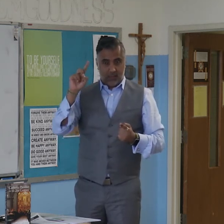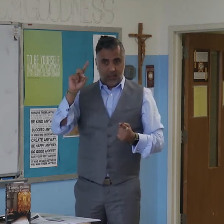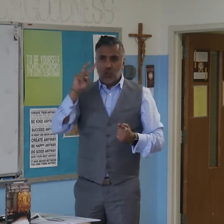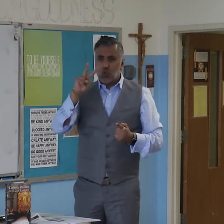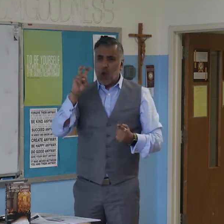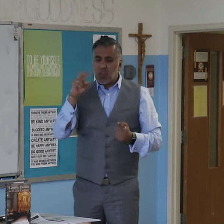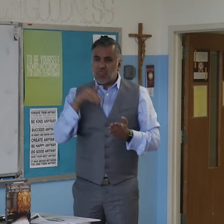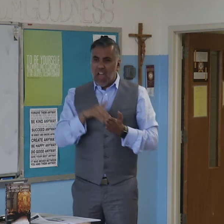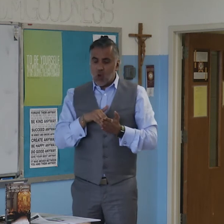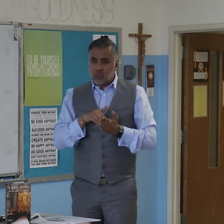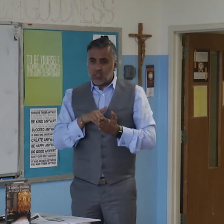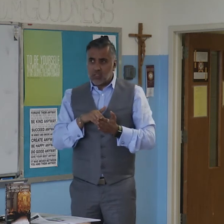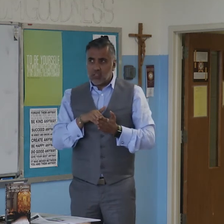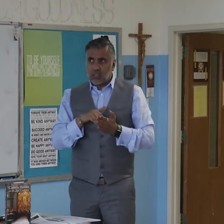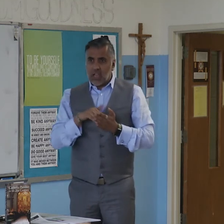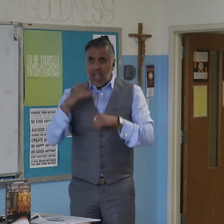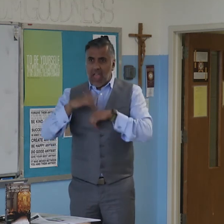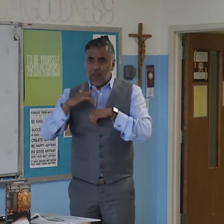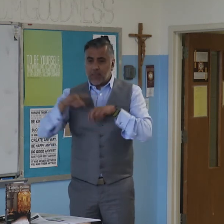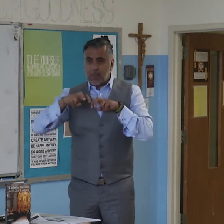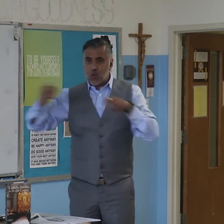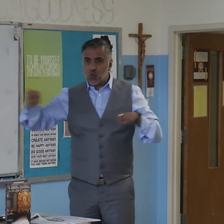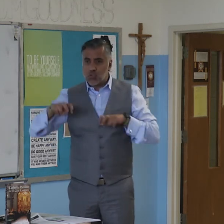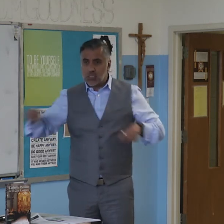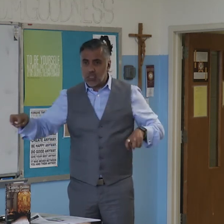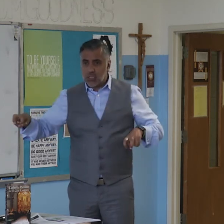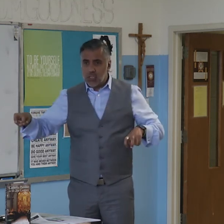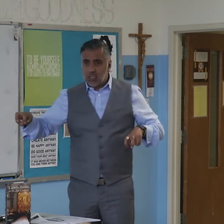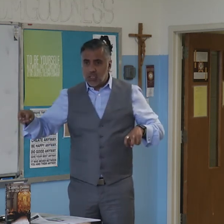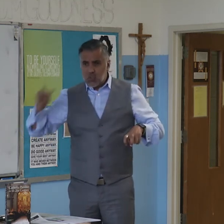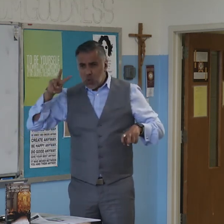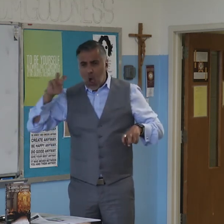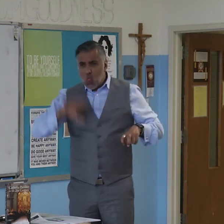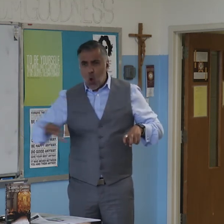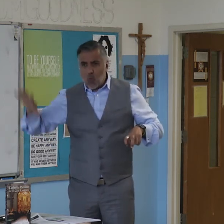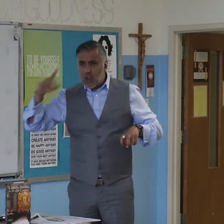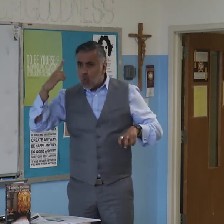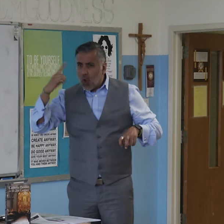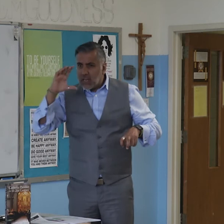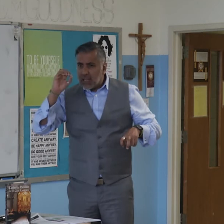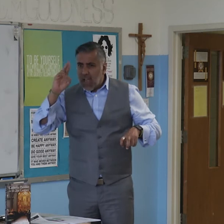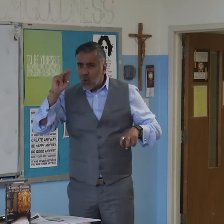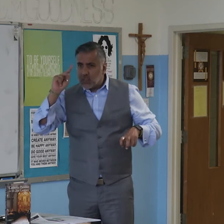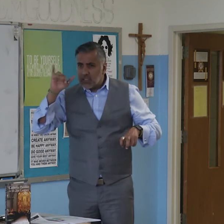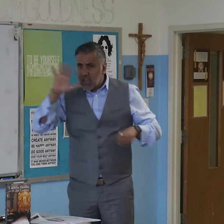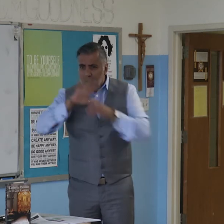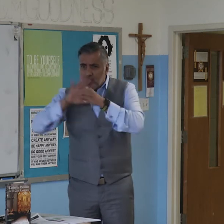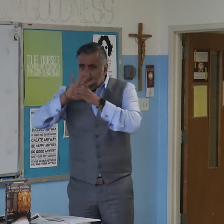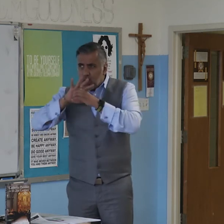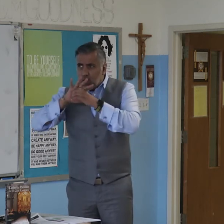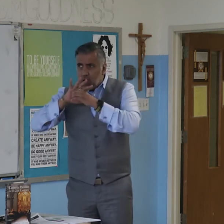200,000 empty pews, you know, seats in pews, schools, all over, in one County, and, you